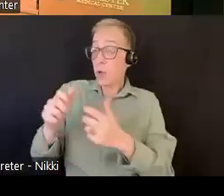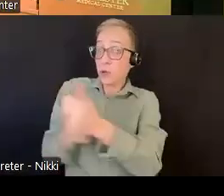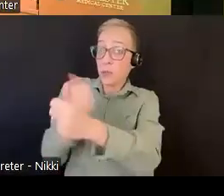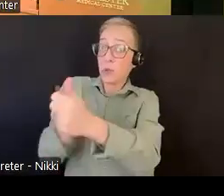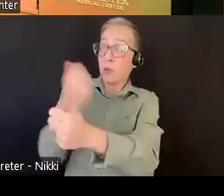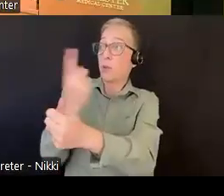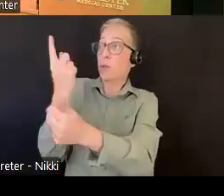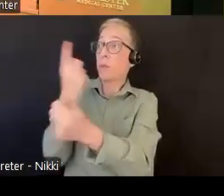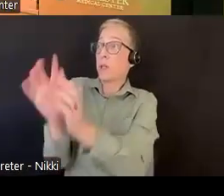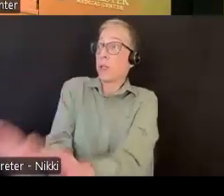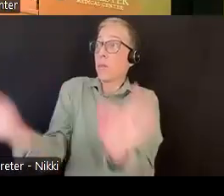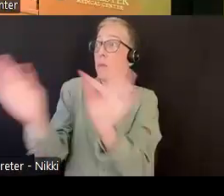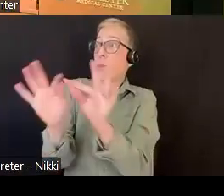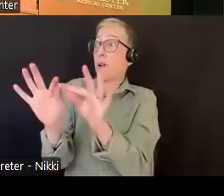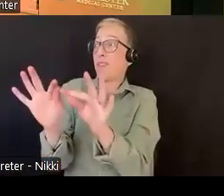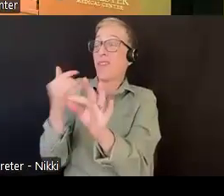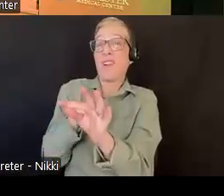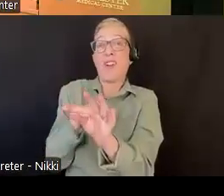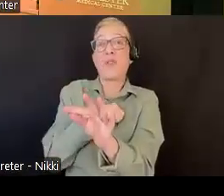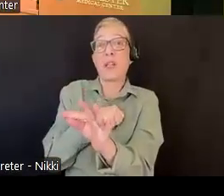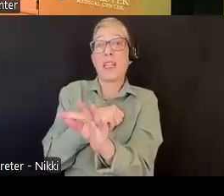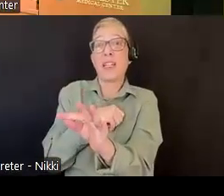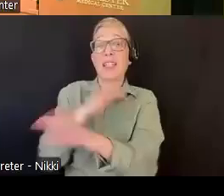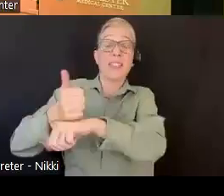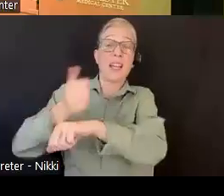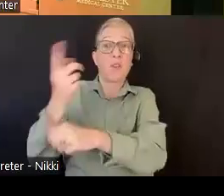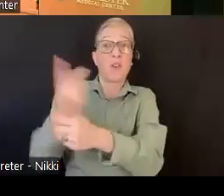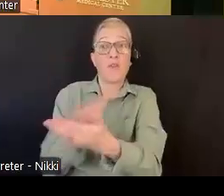before they even get started? I think it's really really important sort of medical education sort